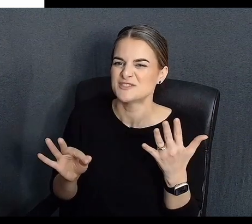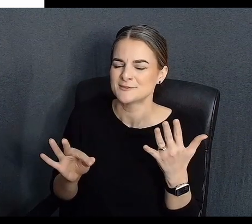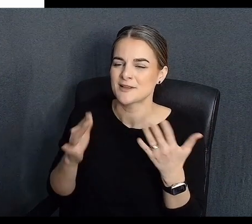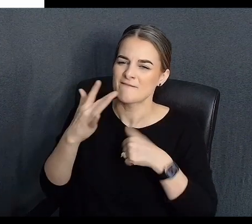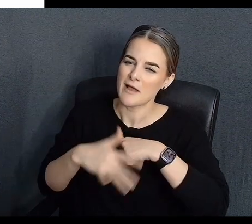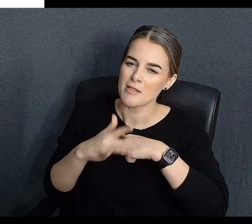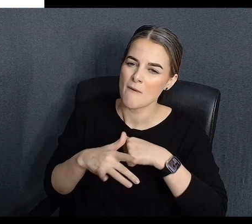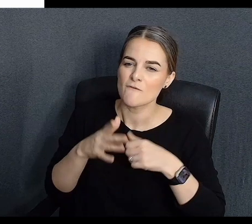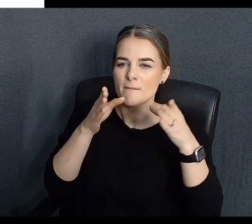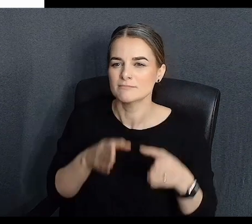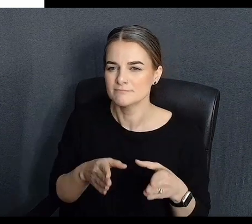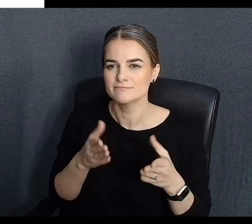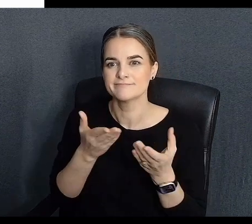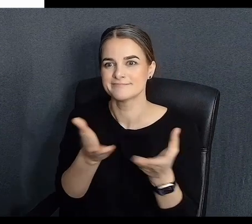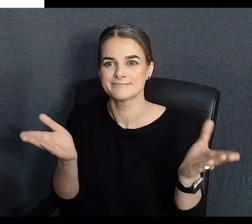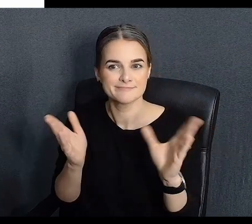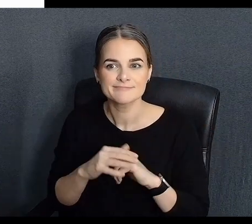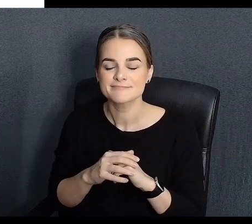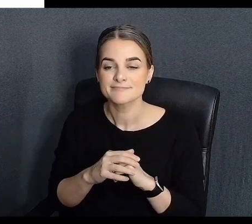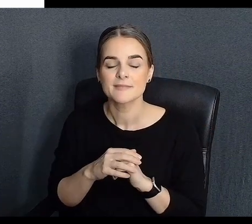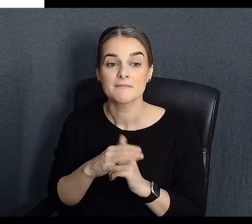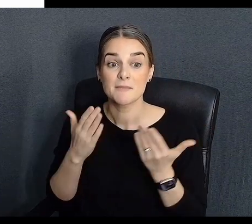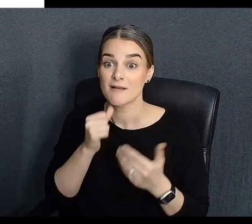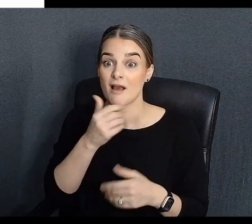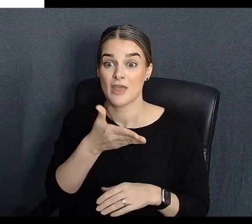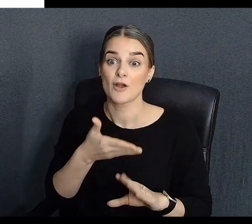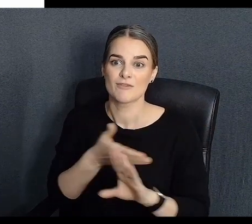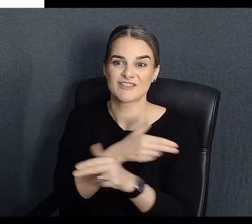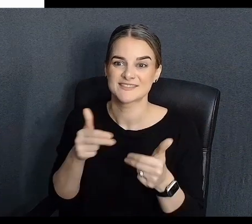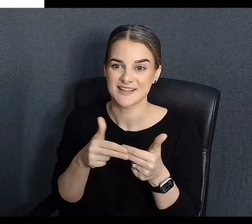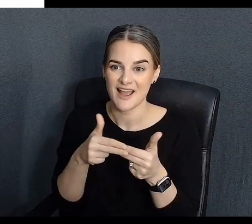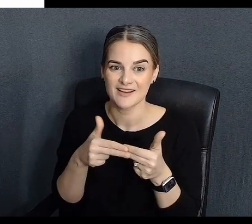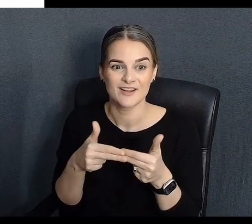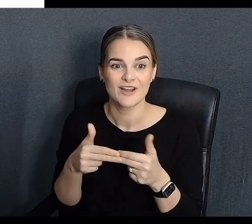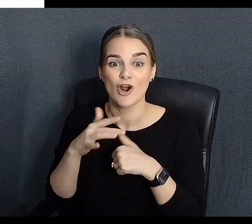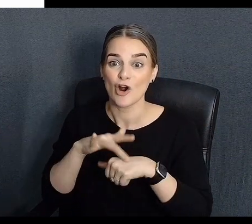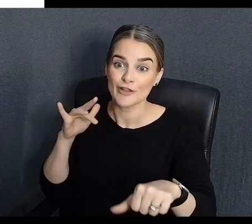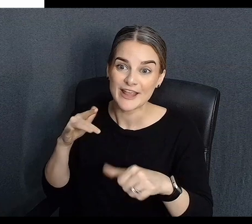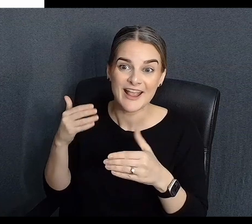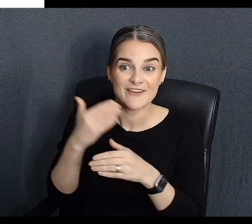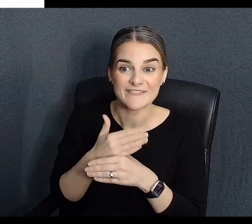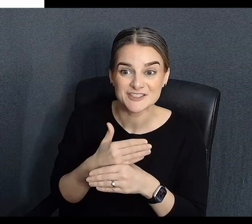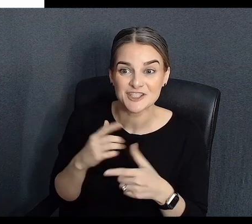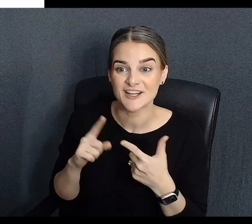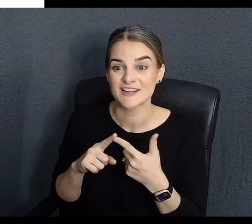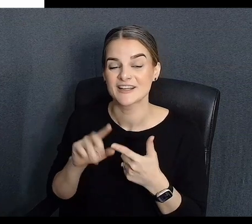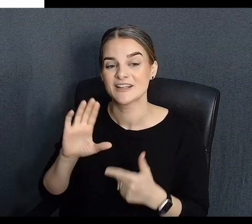Some other ones that weren't on the slide previously, was early intervention, the CHIP program, and then